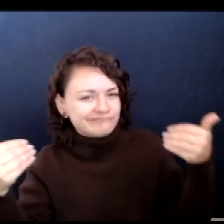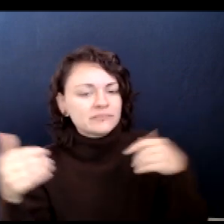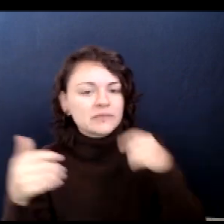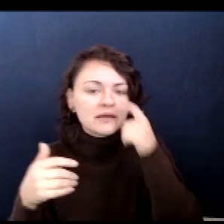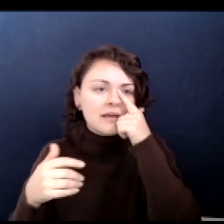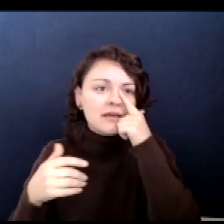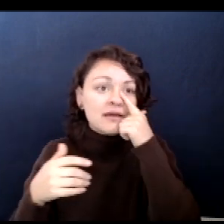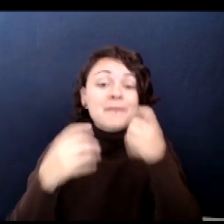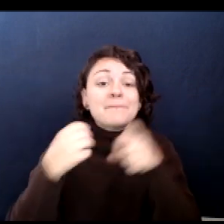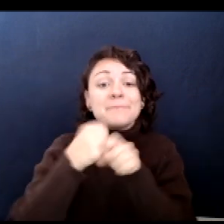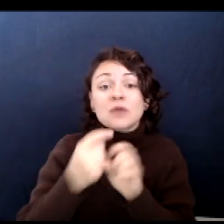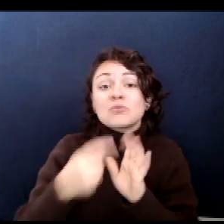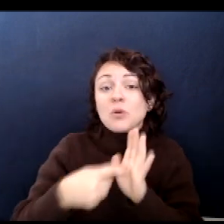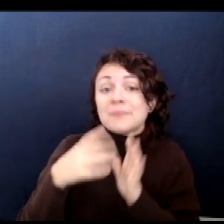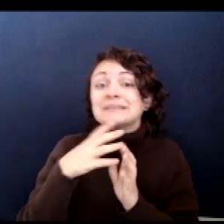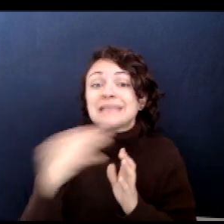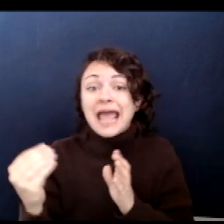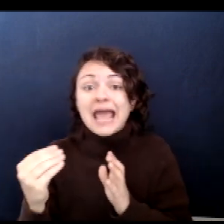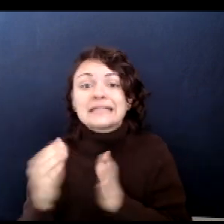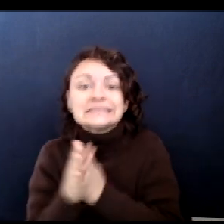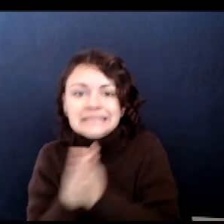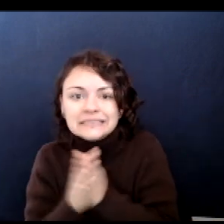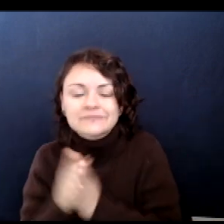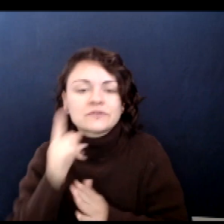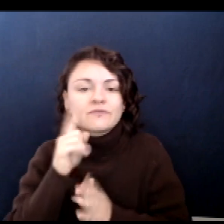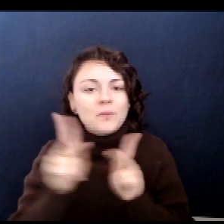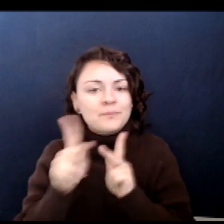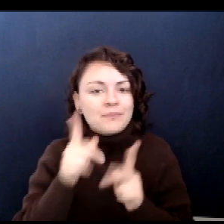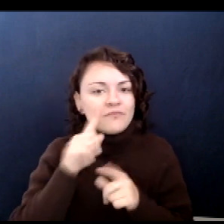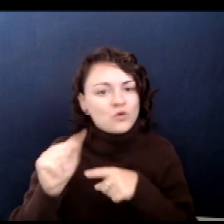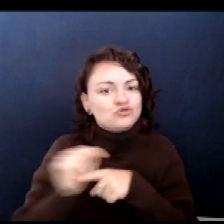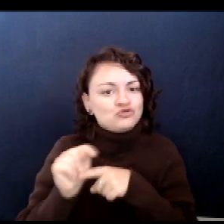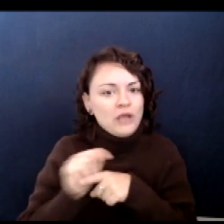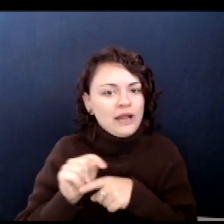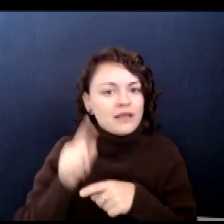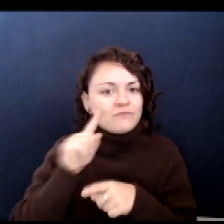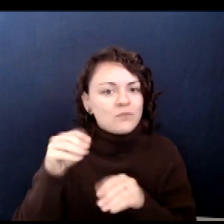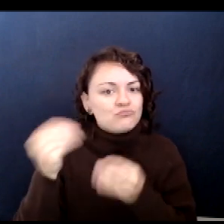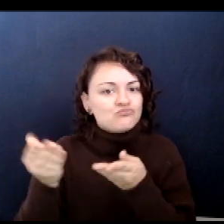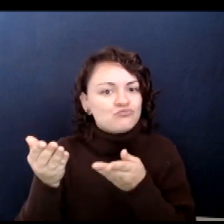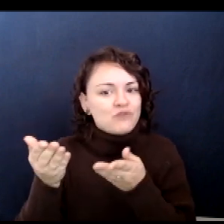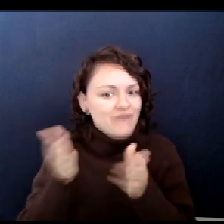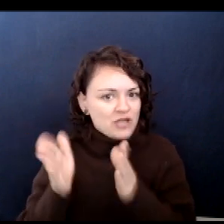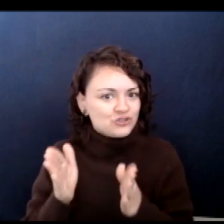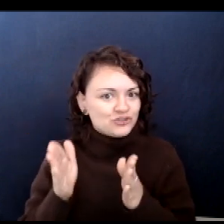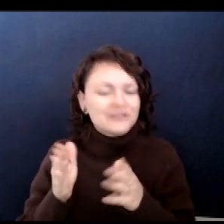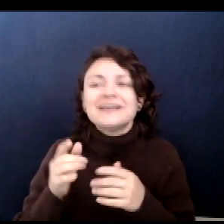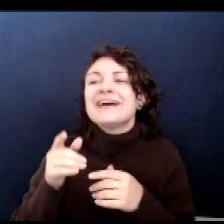for cultural competency training of providers. We heard from providers who said, we want to do it, but we need resources to do it.